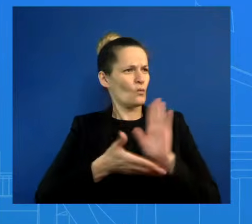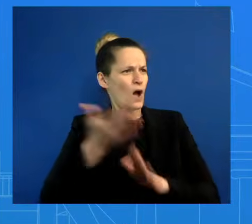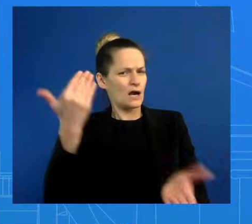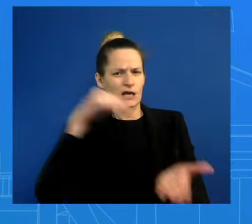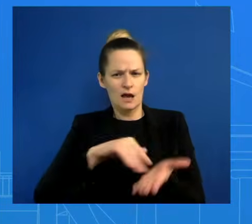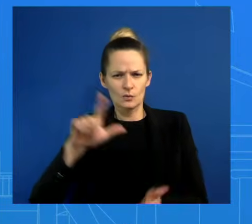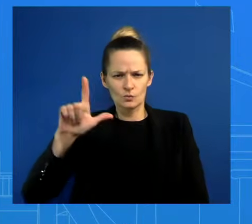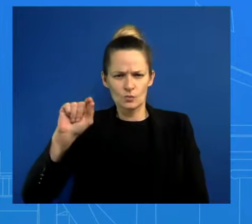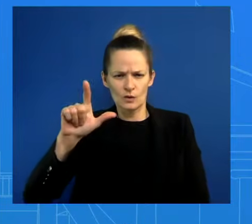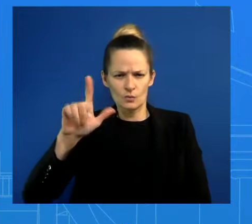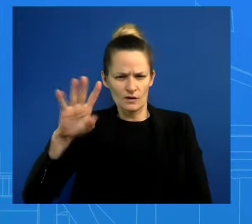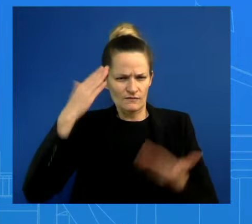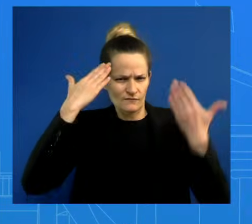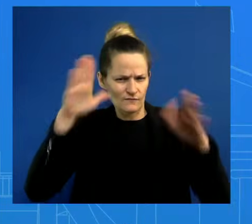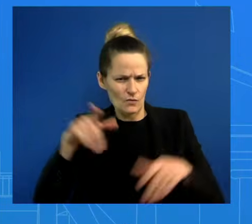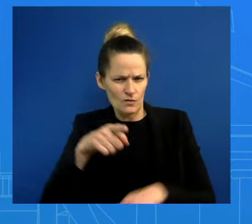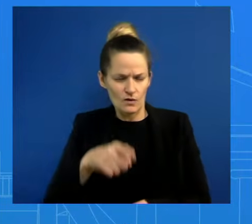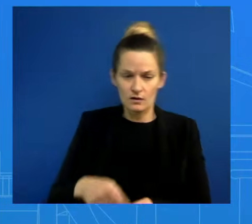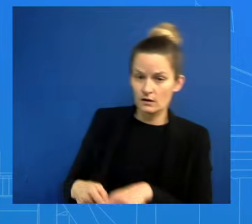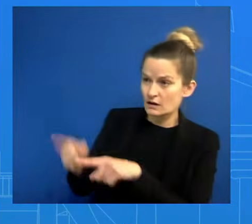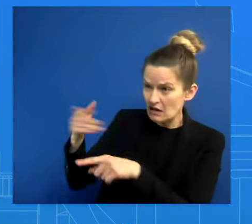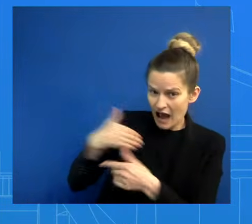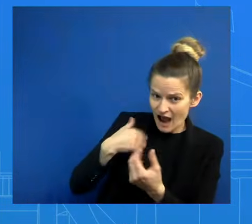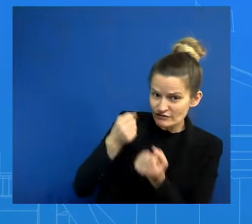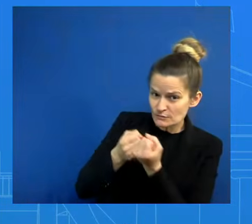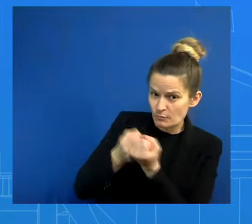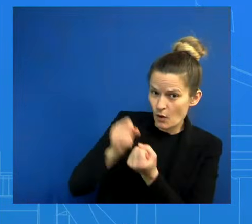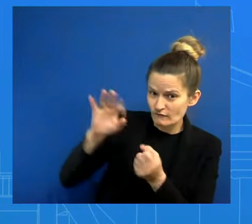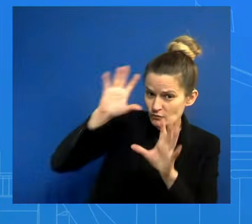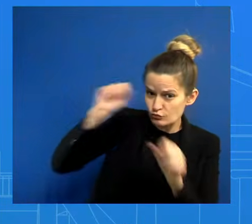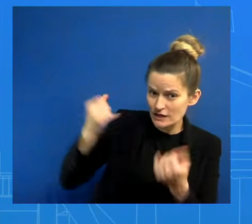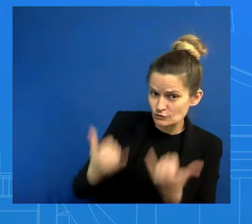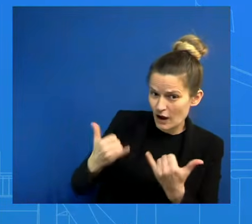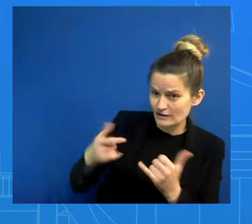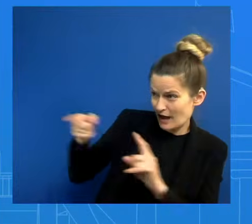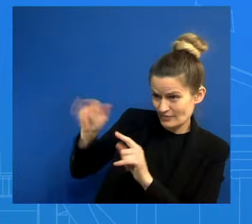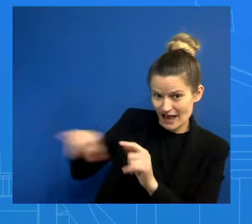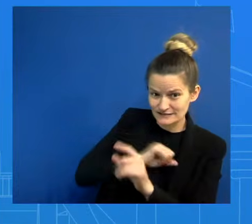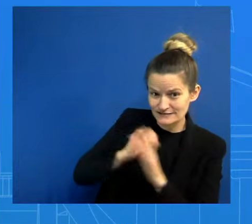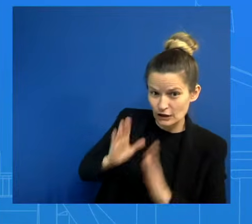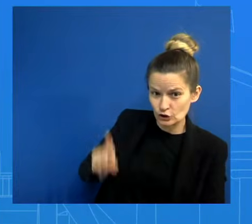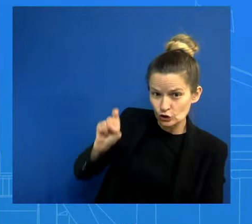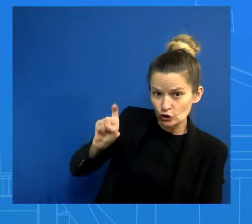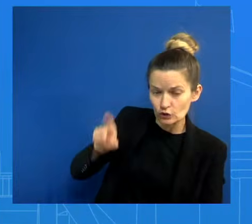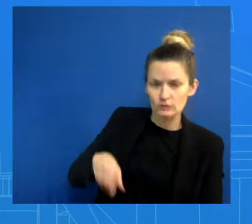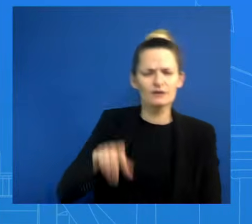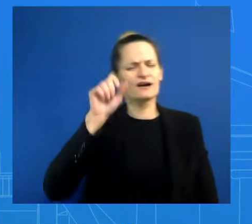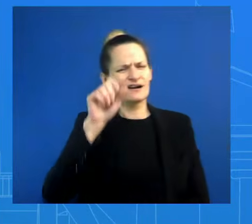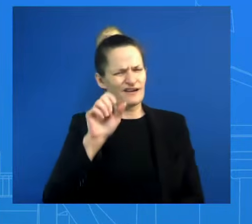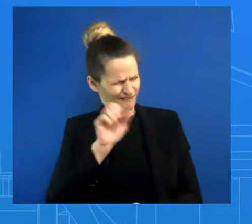The Press: -- in this decision? Ms. Jean-Pierre: Well, we see her as a key partner. We don't -- we understand her decision to register as an independent. The Press: Let me ask you